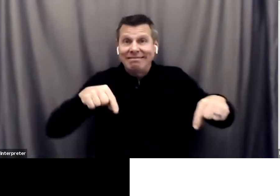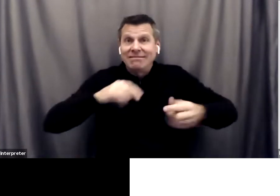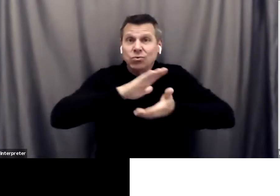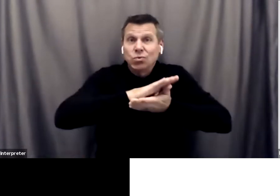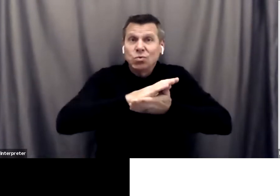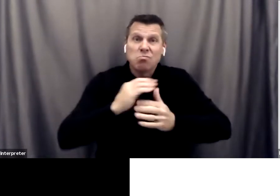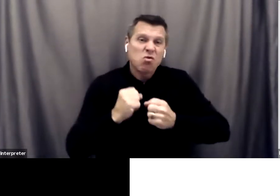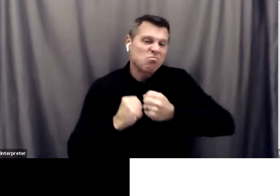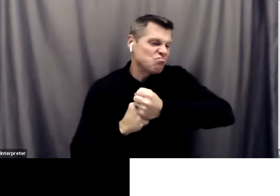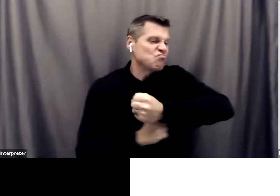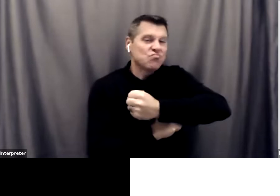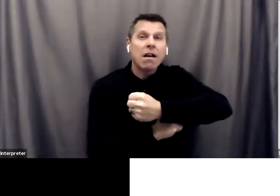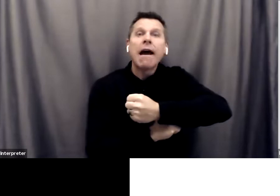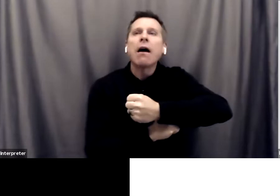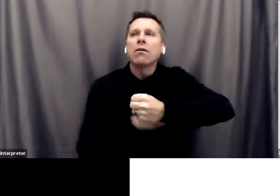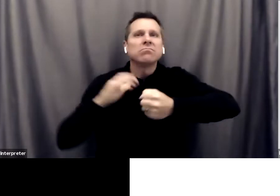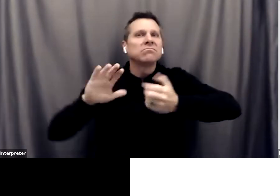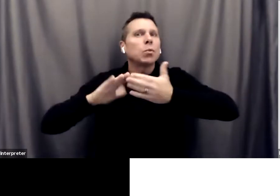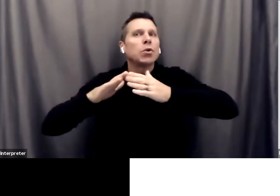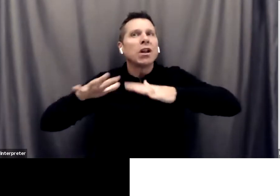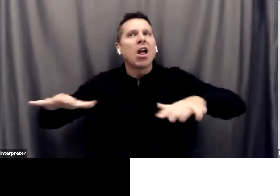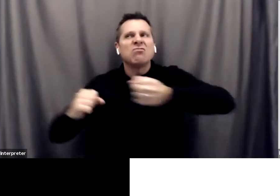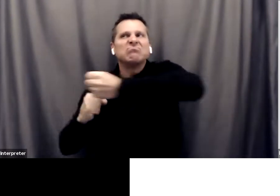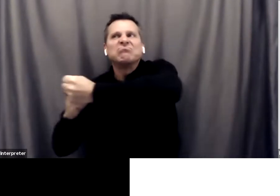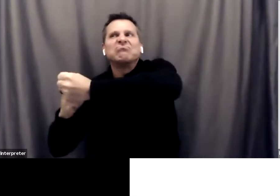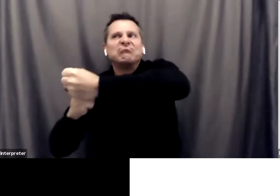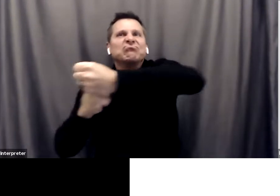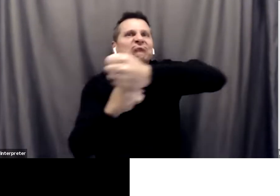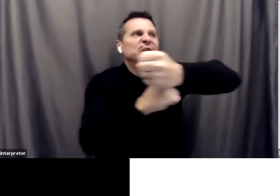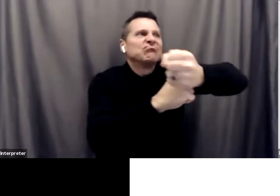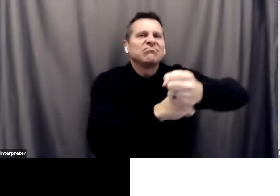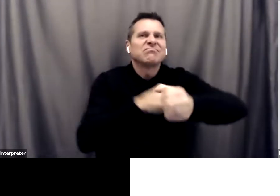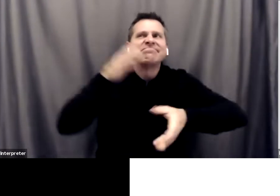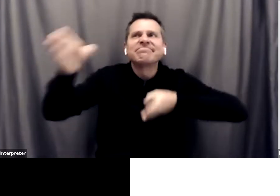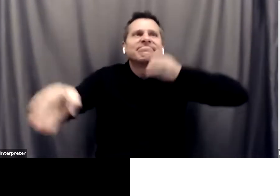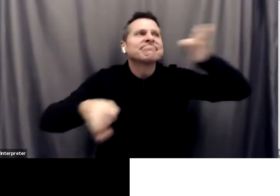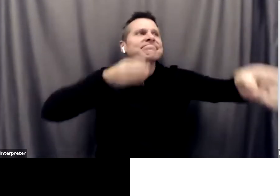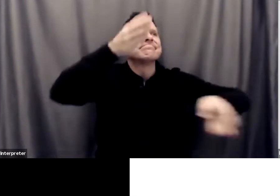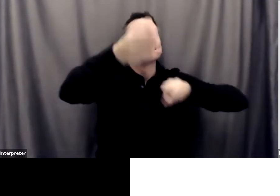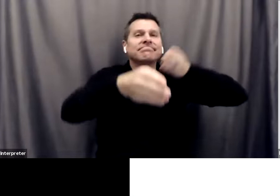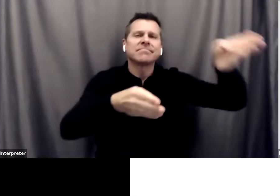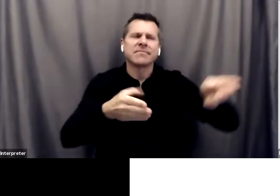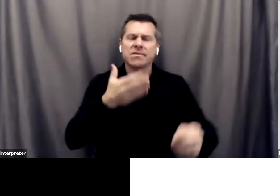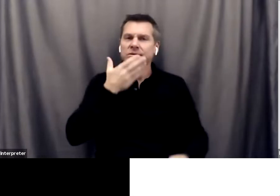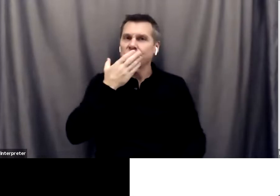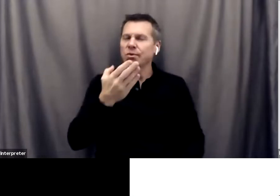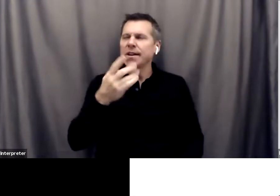part of driving enrollment is is outreach. Right. So I think that's just another way of reaching out besides what we're already